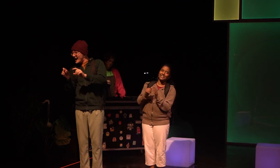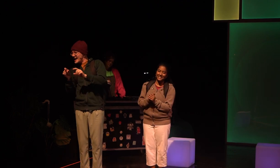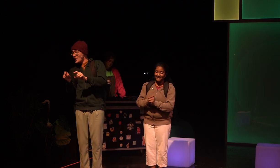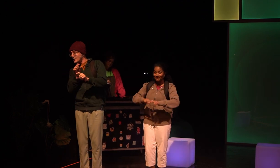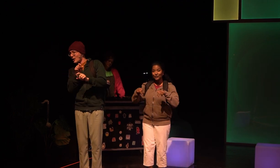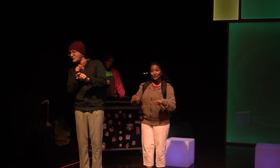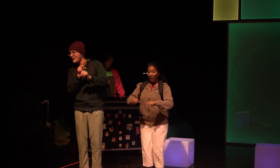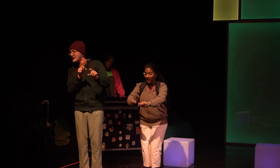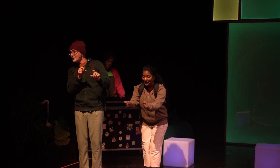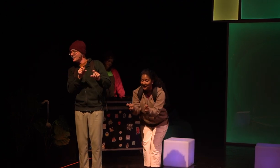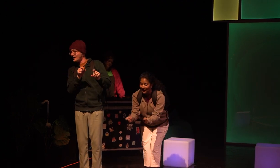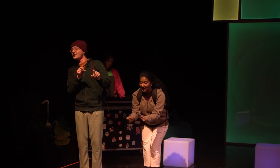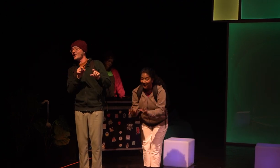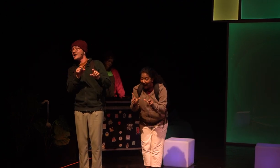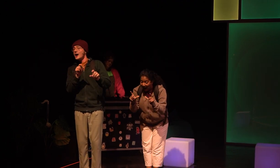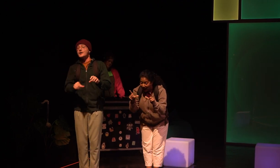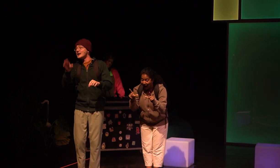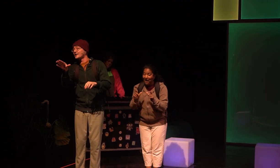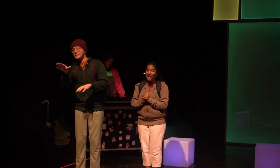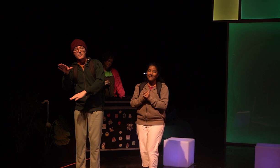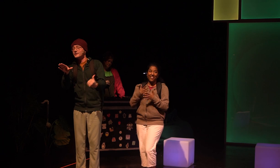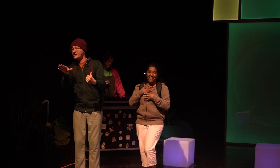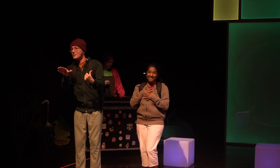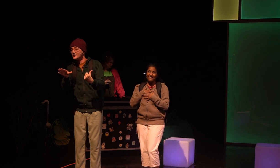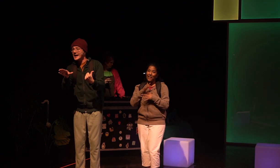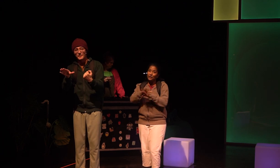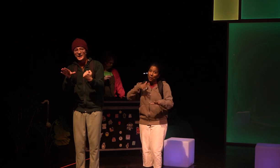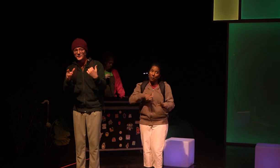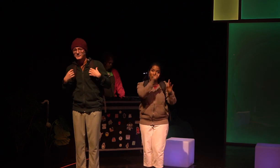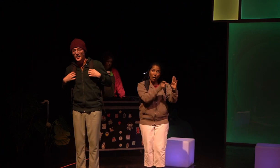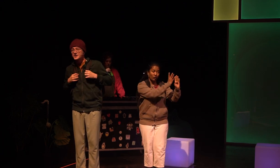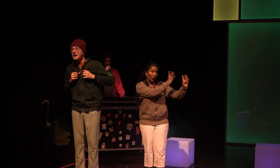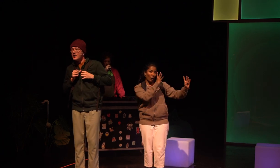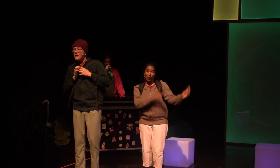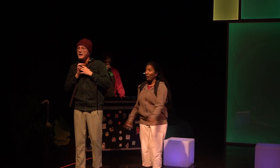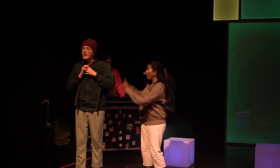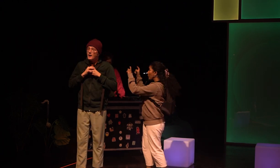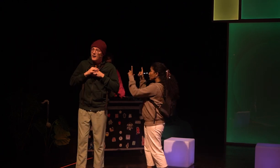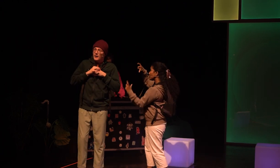canine cosplay community. See, you see, and the last thing we want is someone taking a pic of us and posting it online.